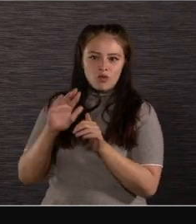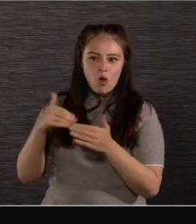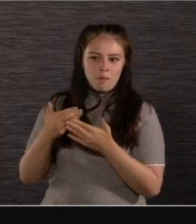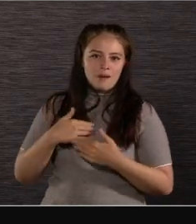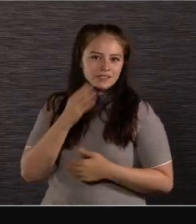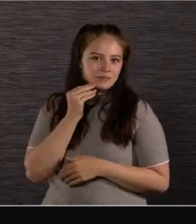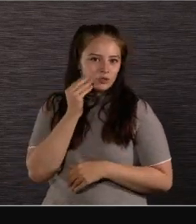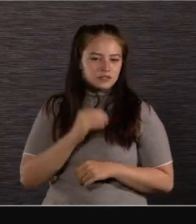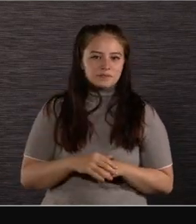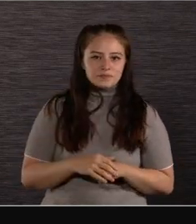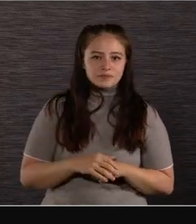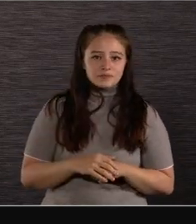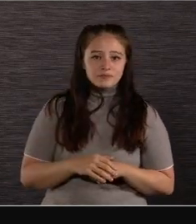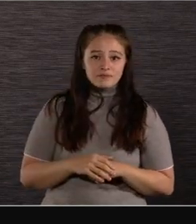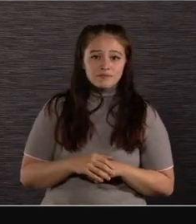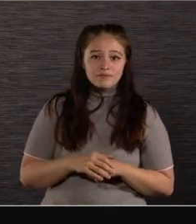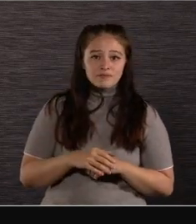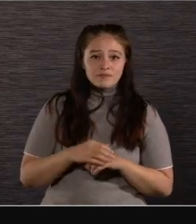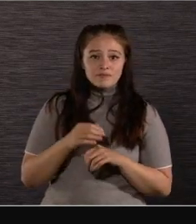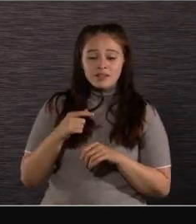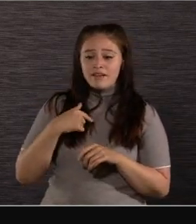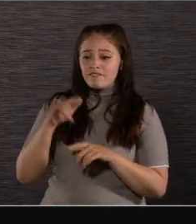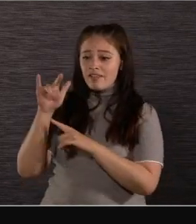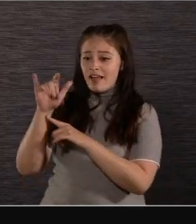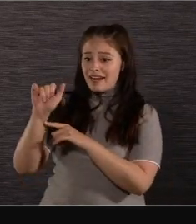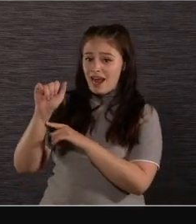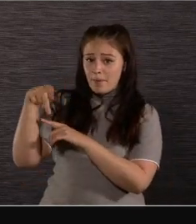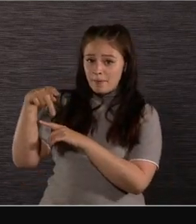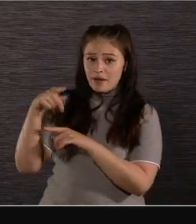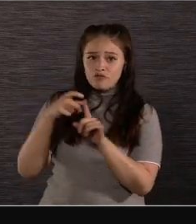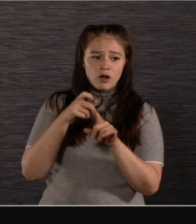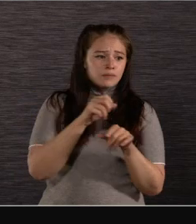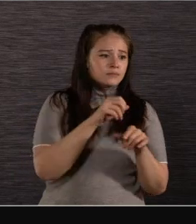I have flown Airpeak from coastal beaches to mountains and deserts.